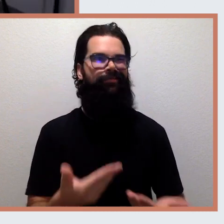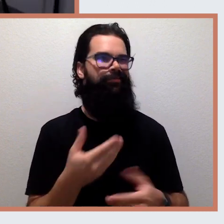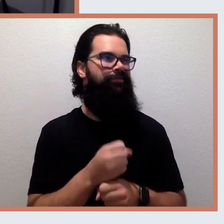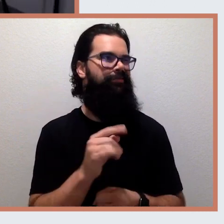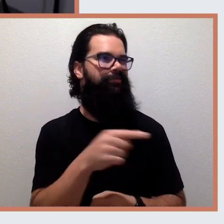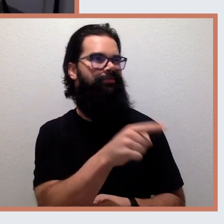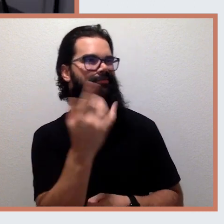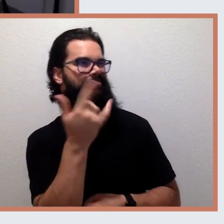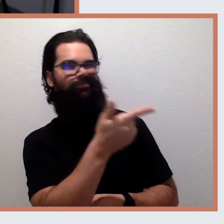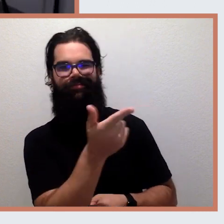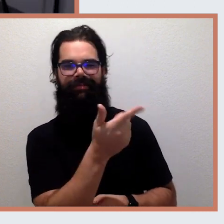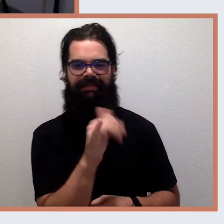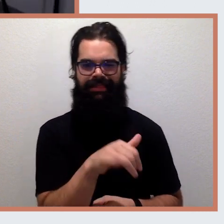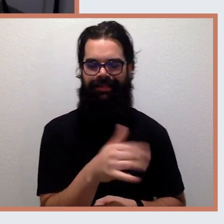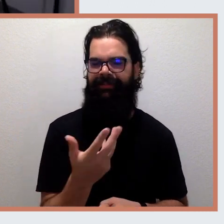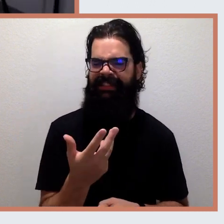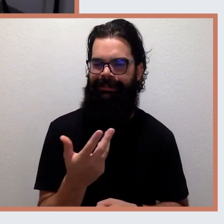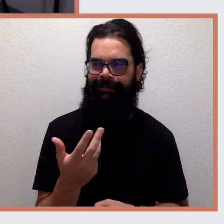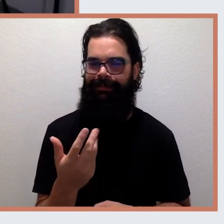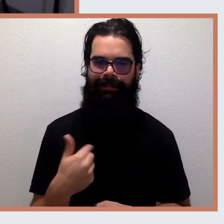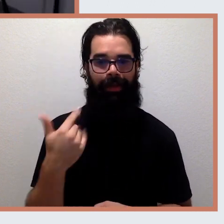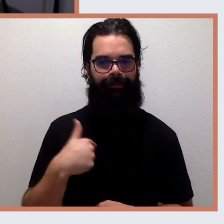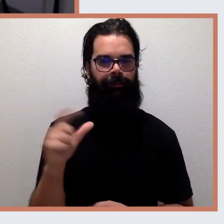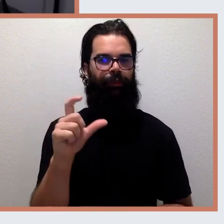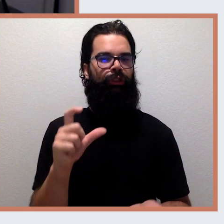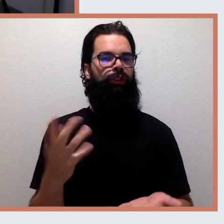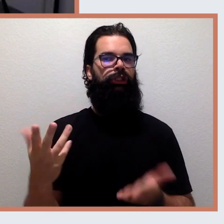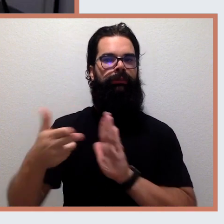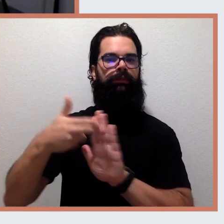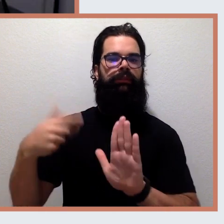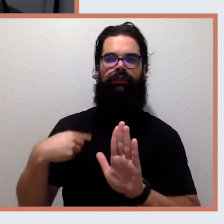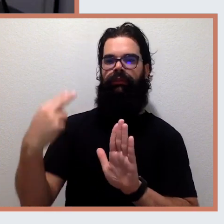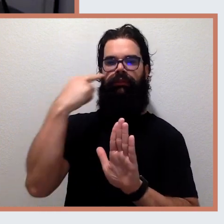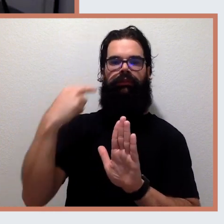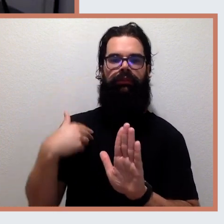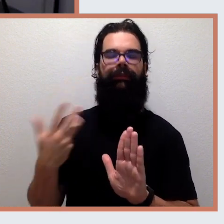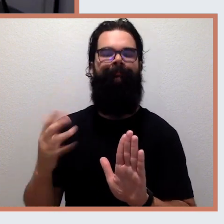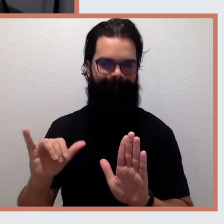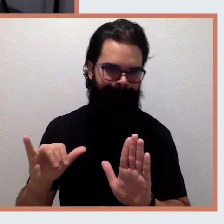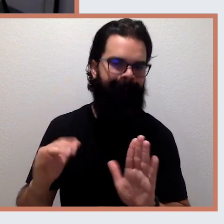He's not Syrian." Luckily, the episode was more about a guy who was Muslim